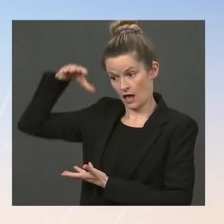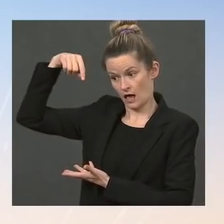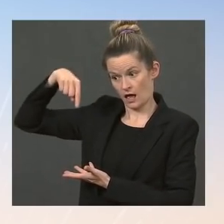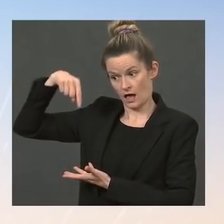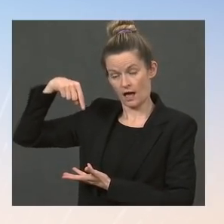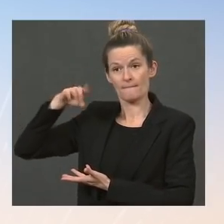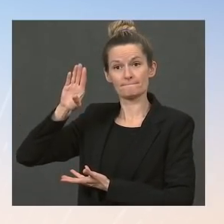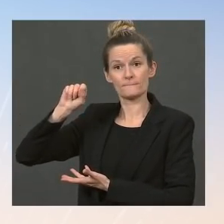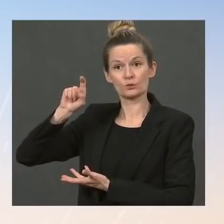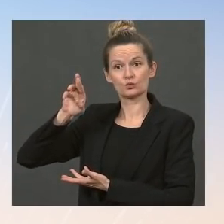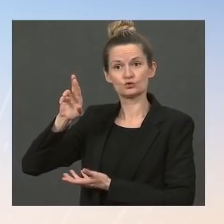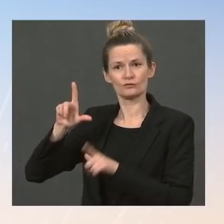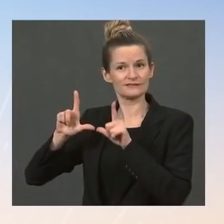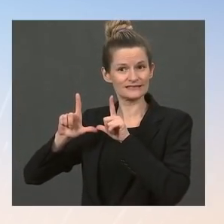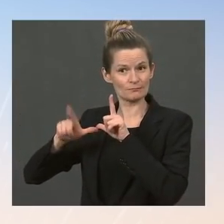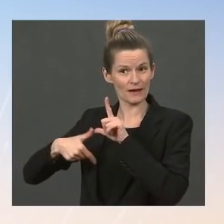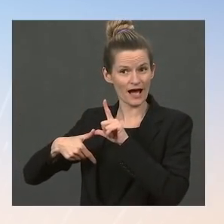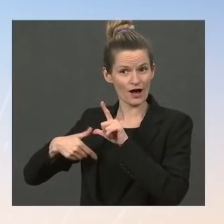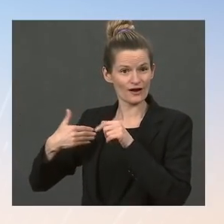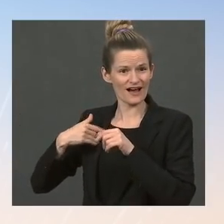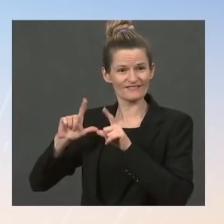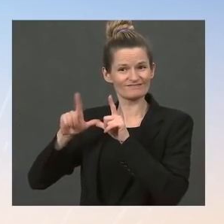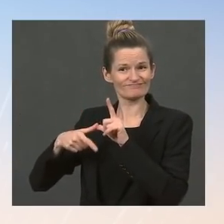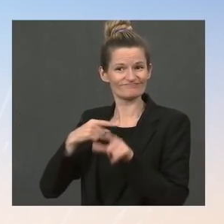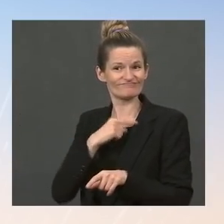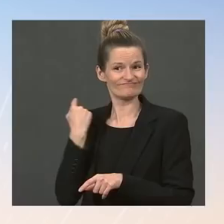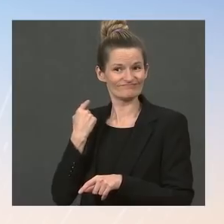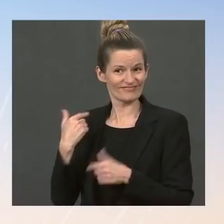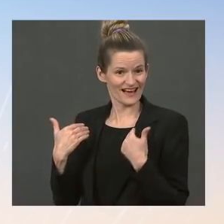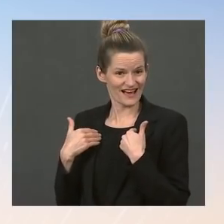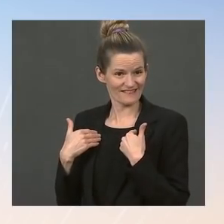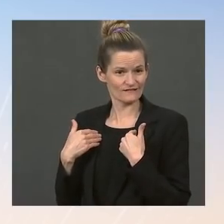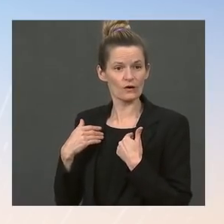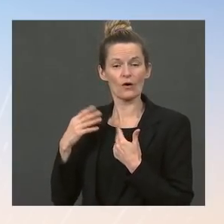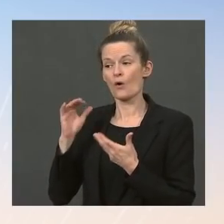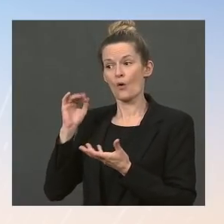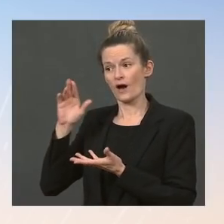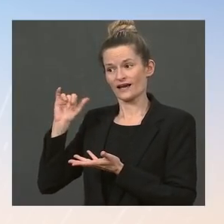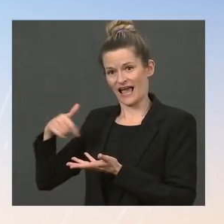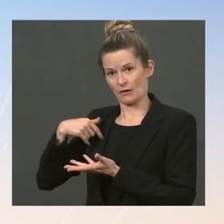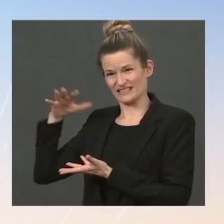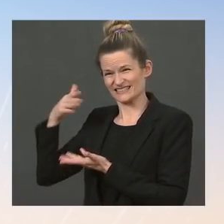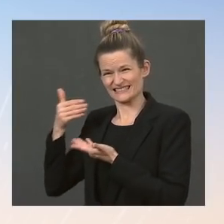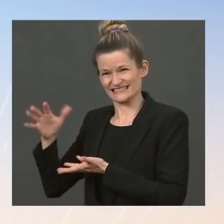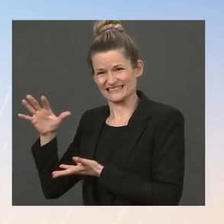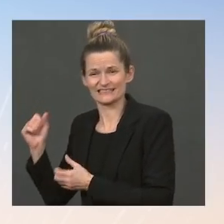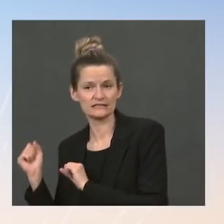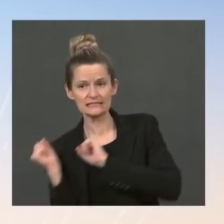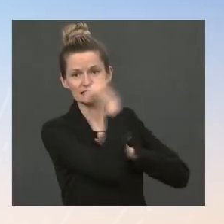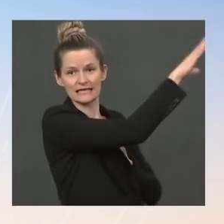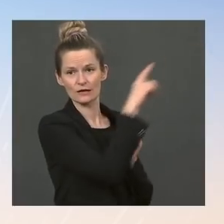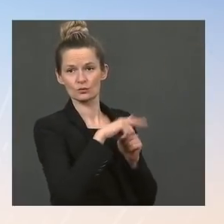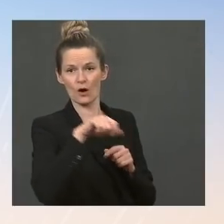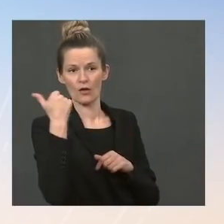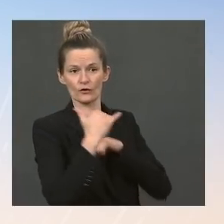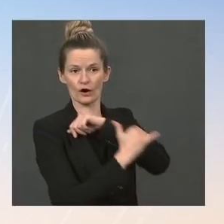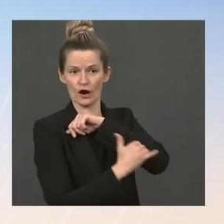or do we buy, like, booster credits? Are they sitting in a fridge somewhere, I guess, is what I'm asking. Ms. Psaki: Well, our objective here